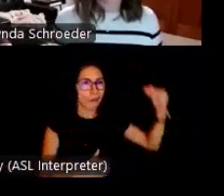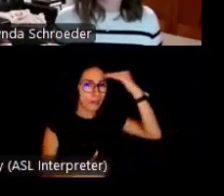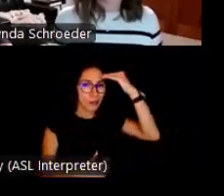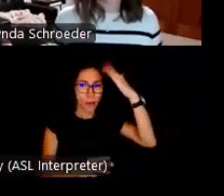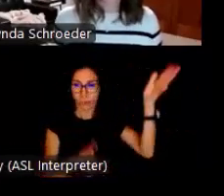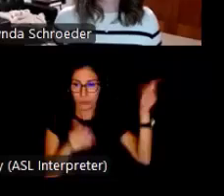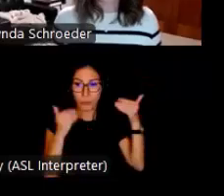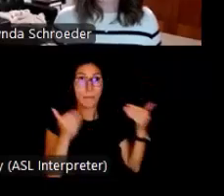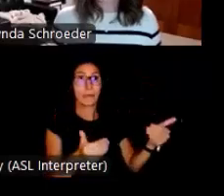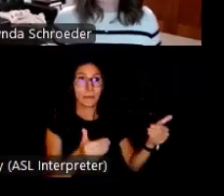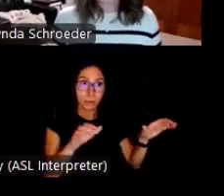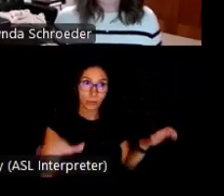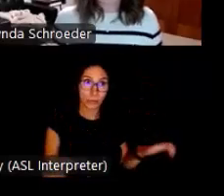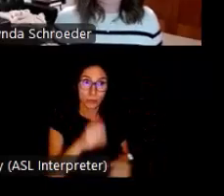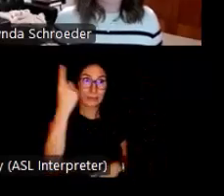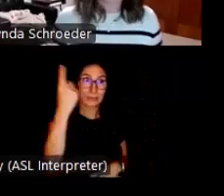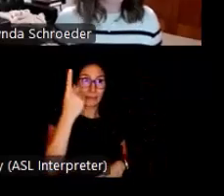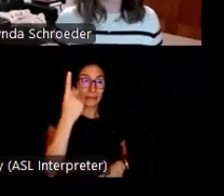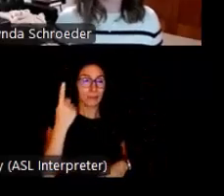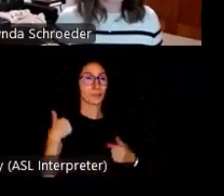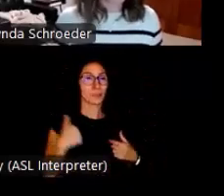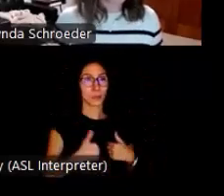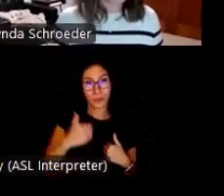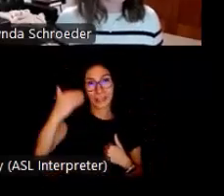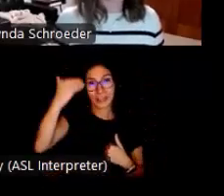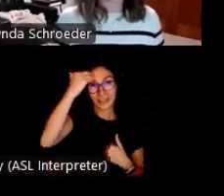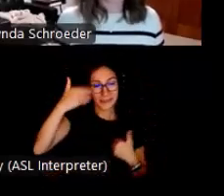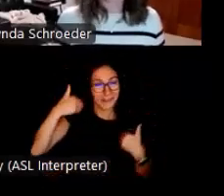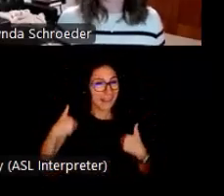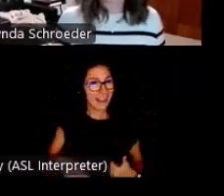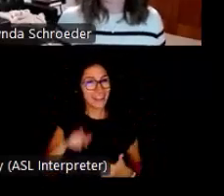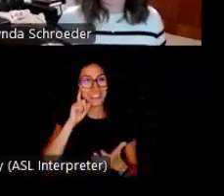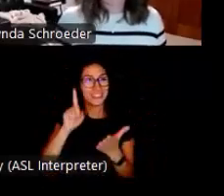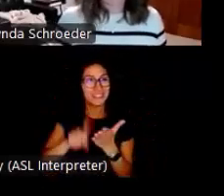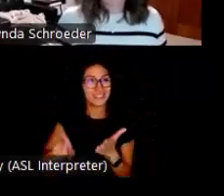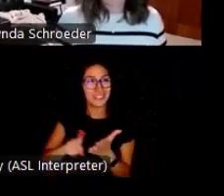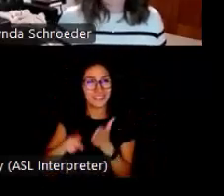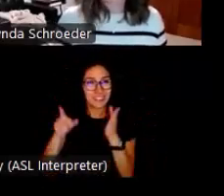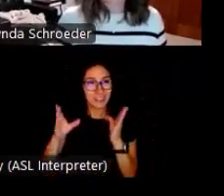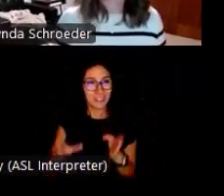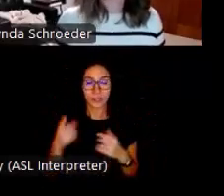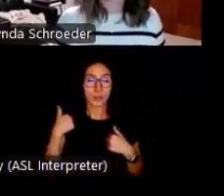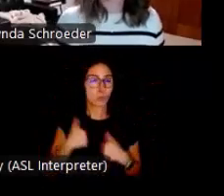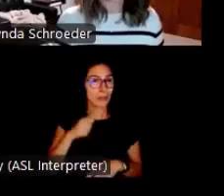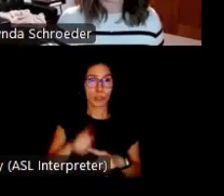So we knew, as researchers, that we could not ethically start this work if we didn't have a plan